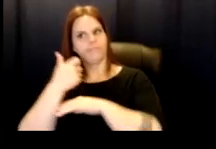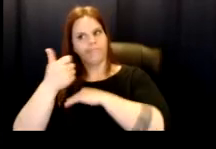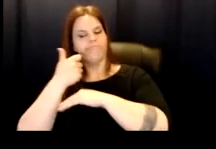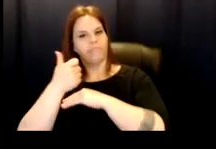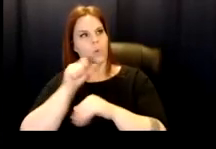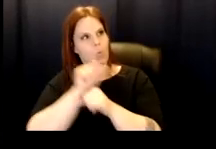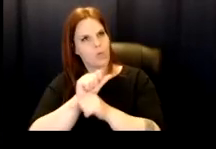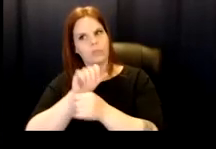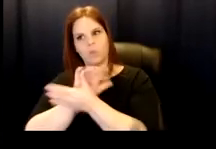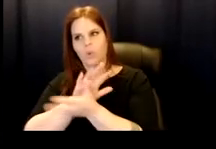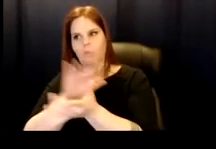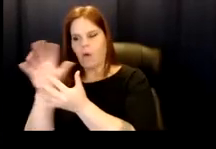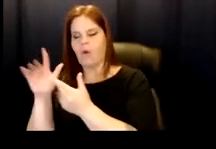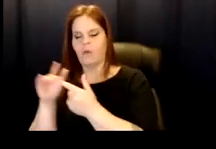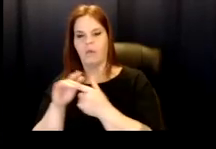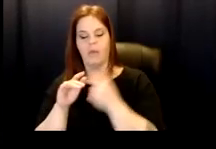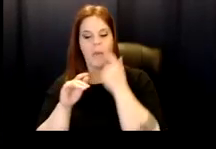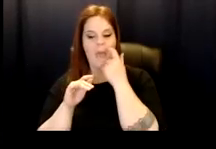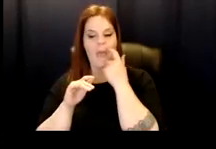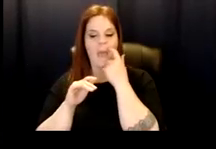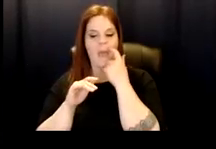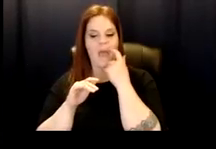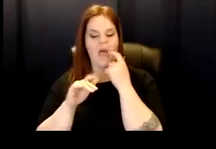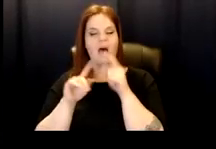At the same time, folks leaving them in the middle of sidewalks, are cutting off curb